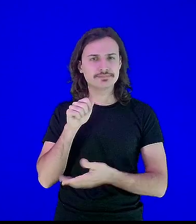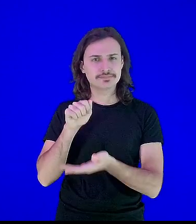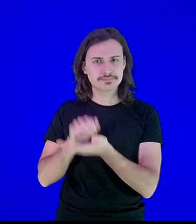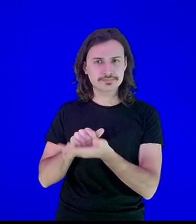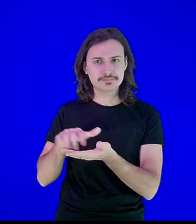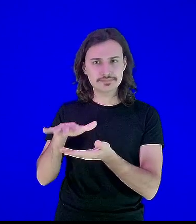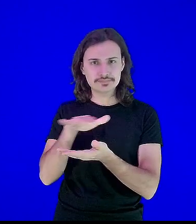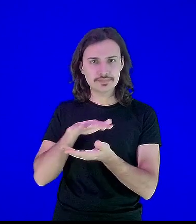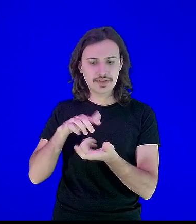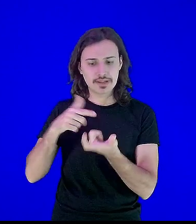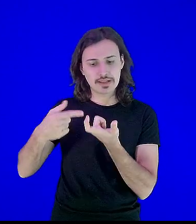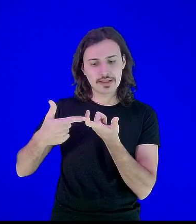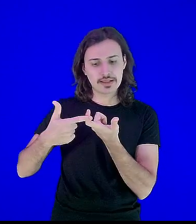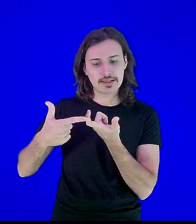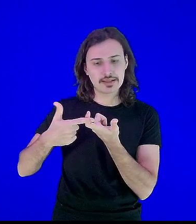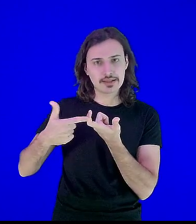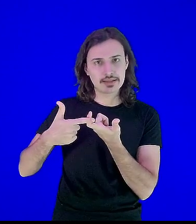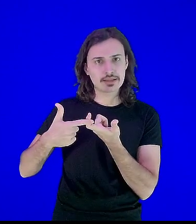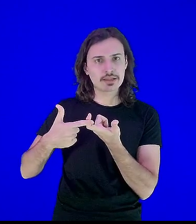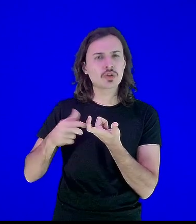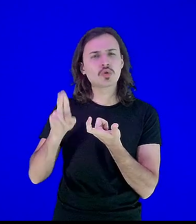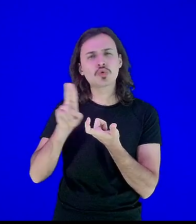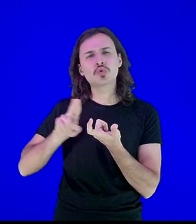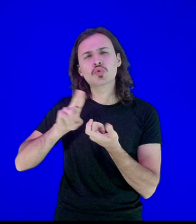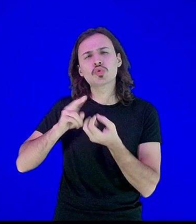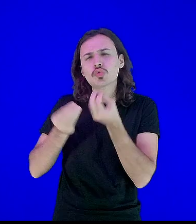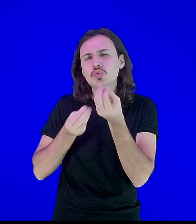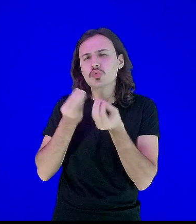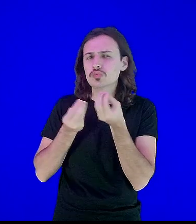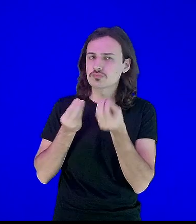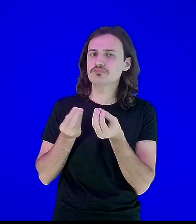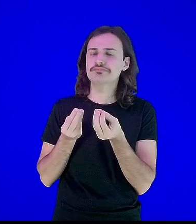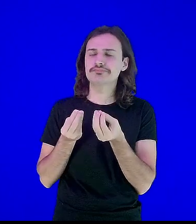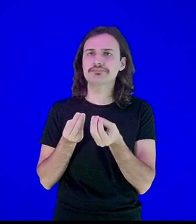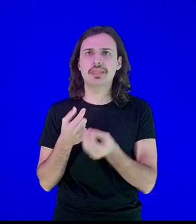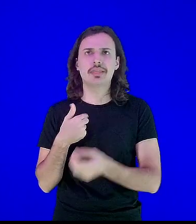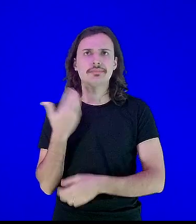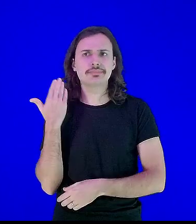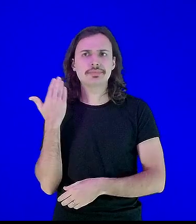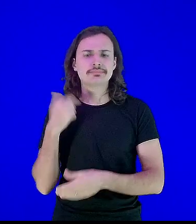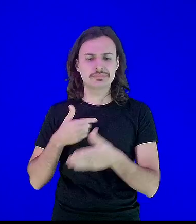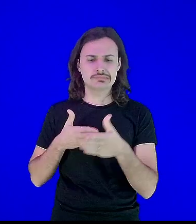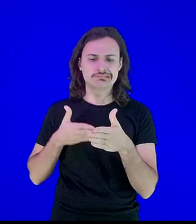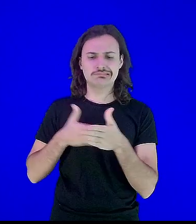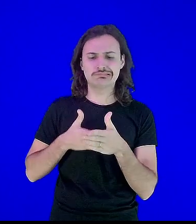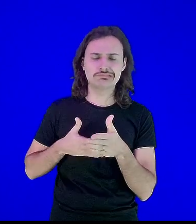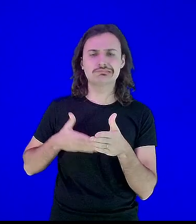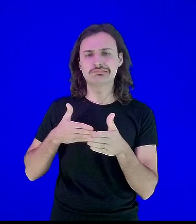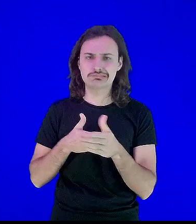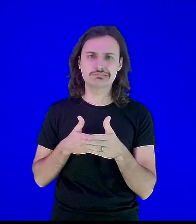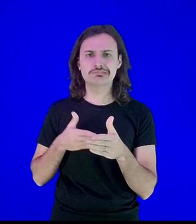I found some-- I struggled a bit to connect them both,